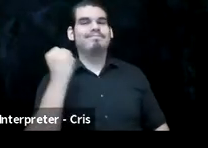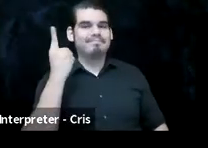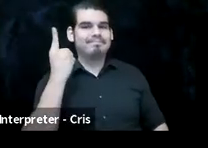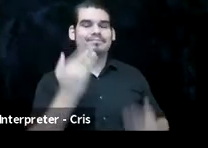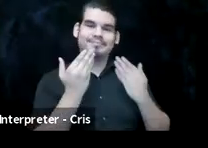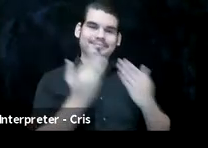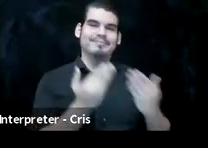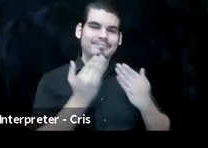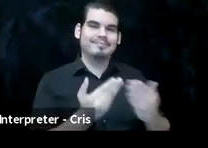perfect.